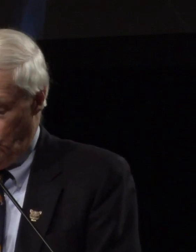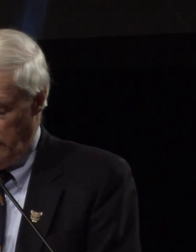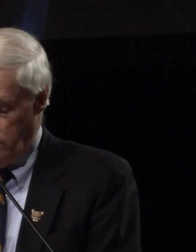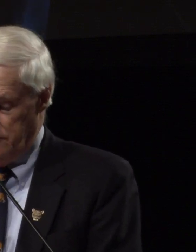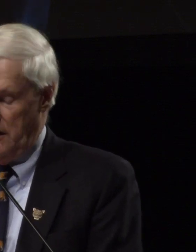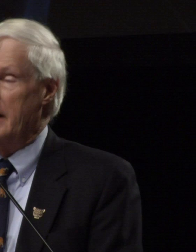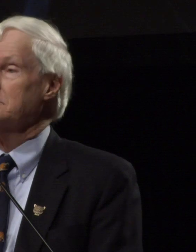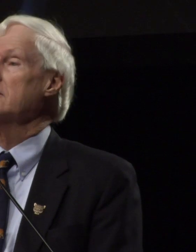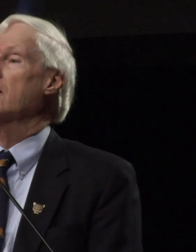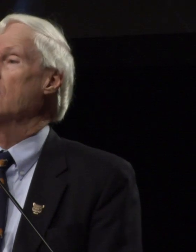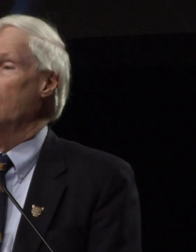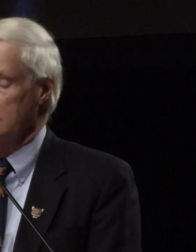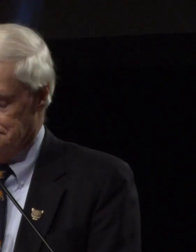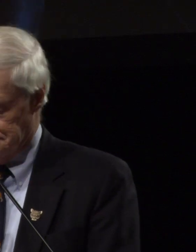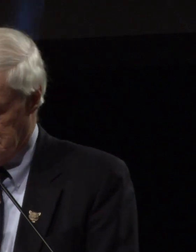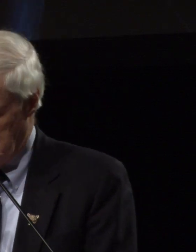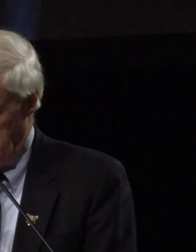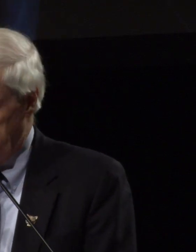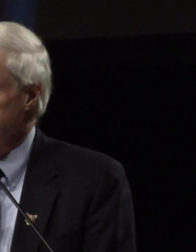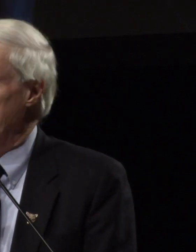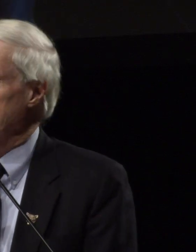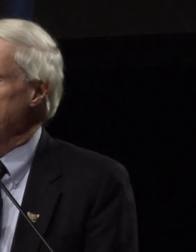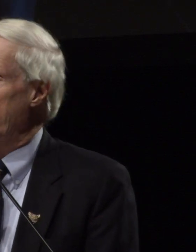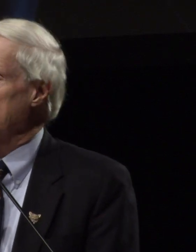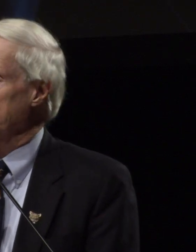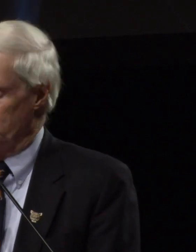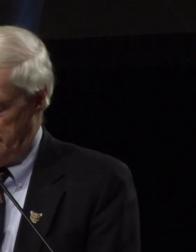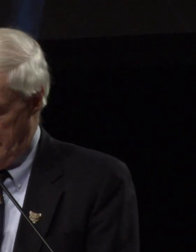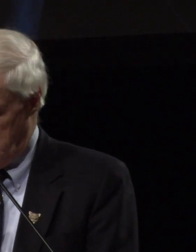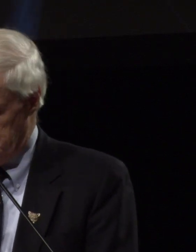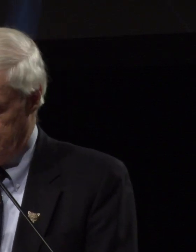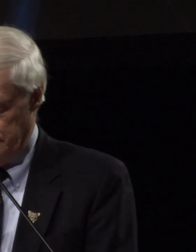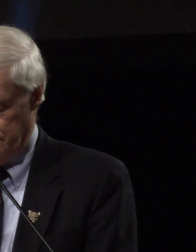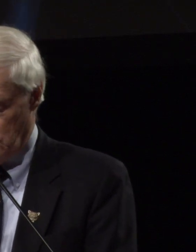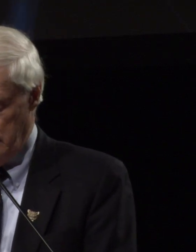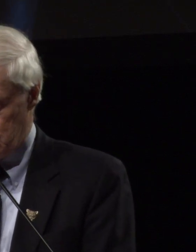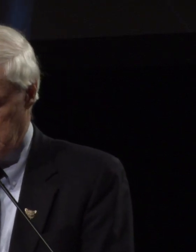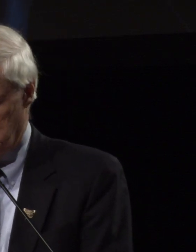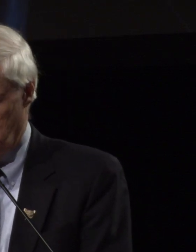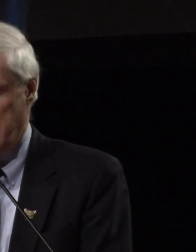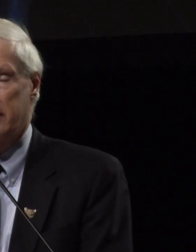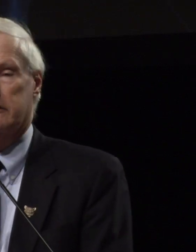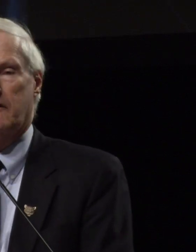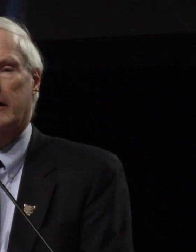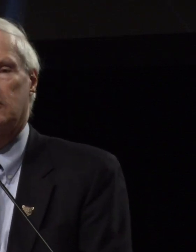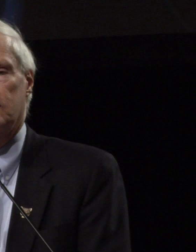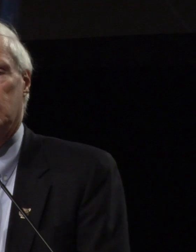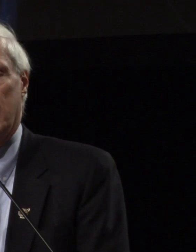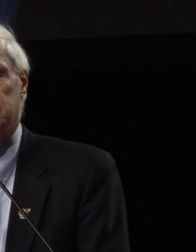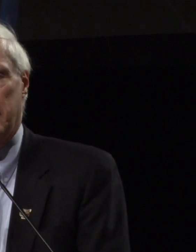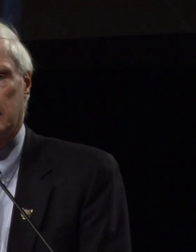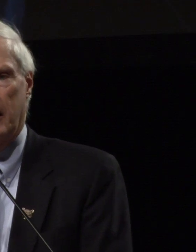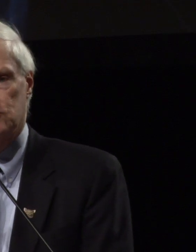WE WILL NOT MEET OUR GOAL UNLESS WE HAVE A FACULTY RENOWNED FOR THEIR SCHOLARSHIP, CREATIVE ACTIVITY, AND PEDAGOGICAL